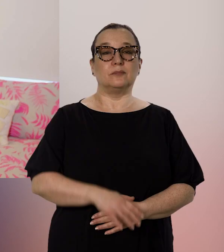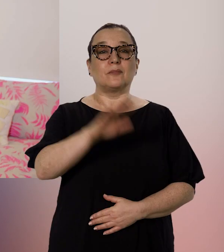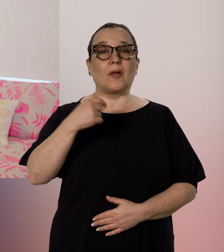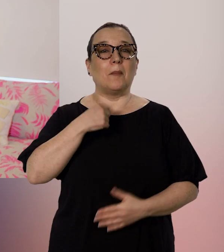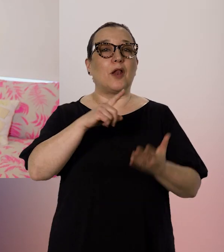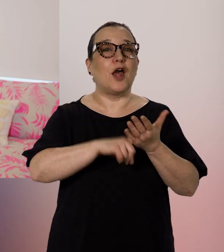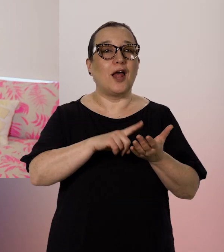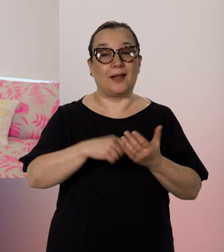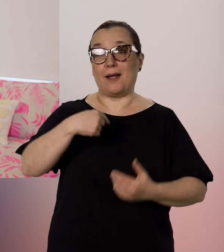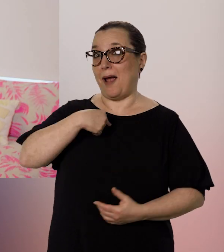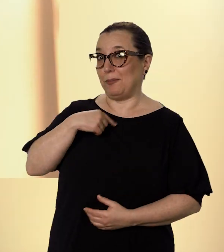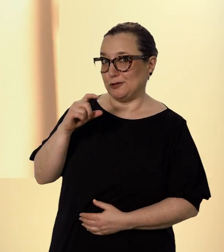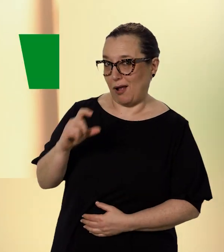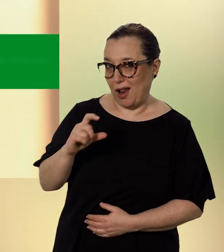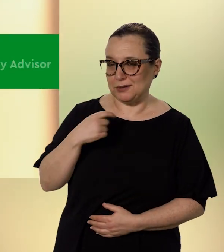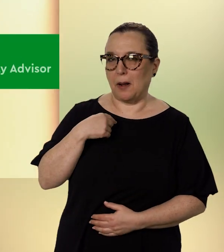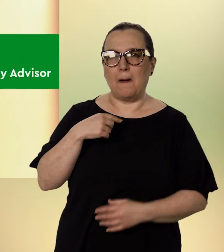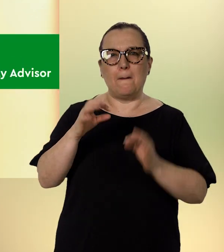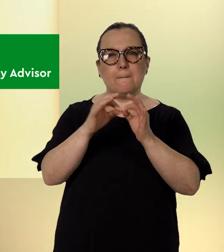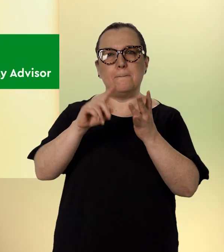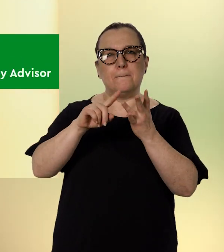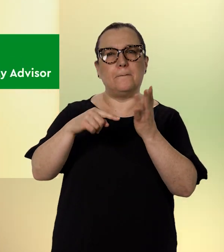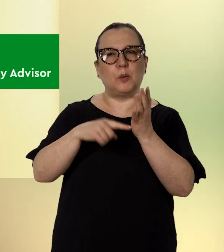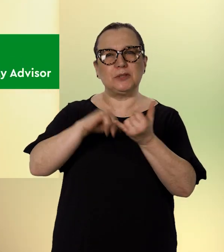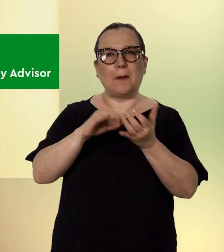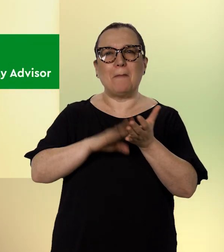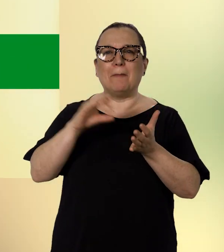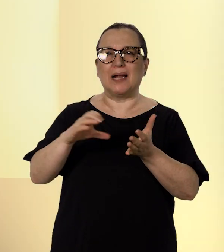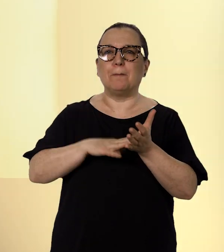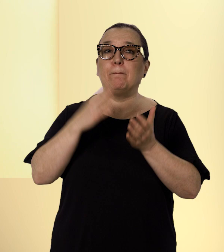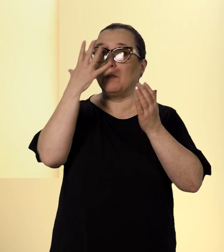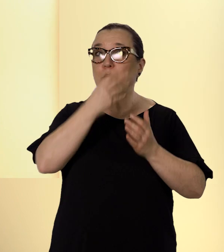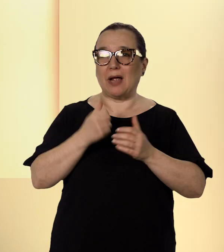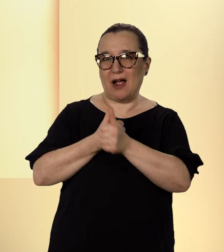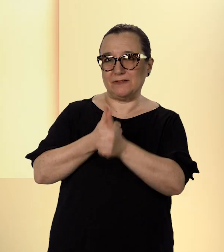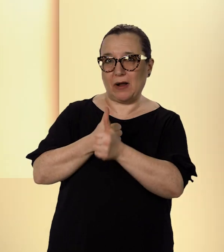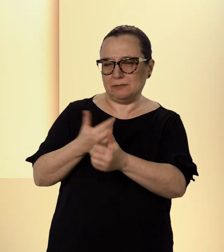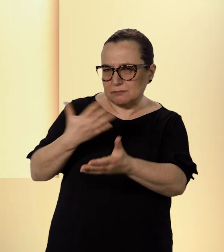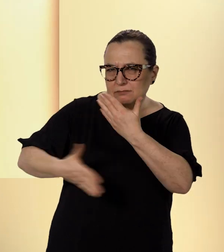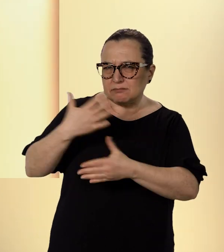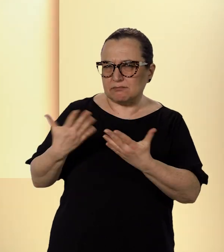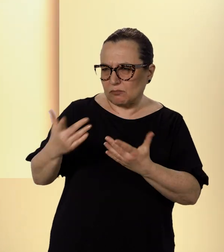Charlotte: Hi Lurline, so I'm Charlotte, I'm a Boots Macmillan Beauty Advisor. Tell me, how does your makeup routine differ since you experienced hair loss?